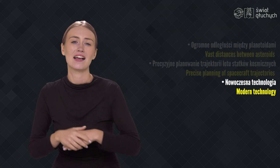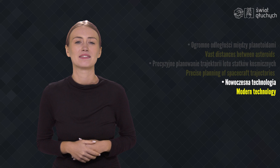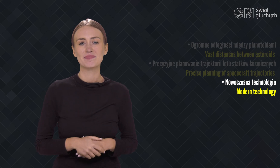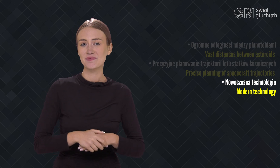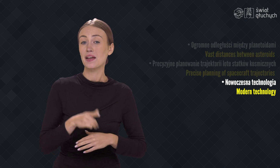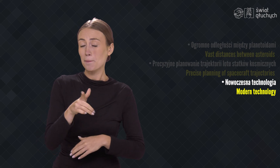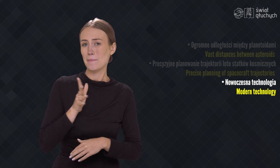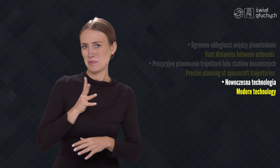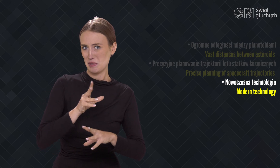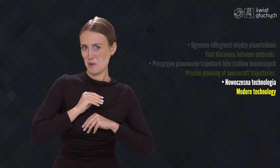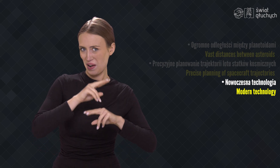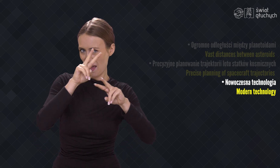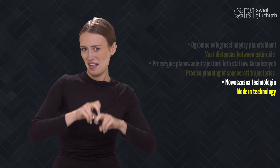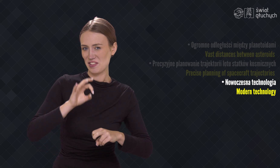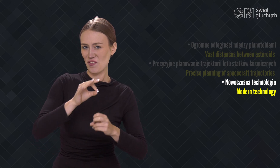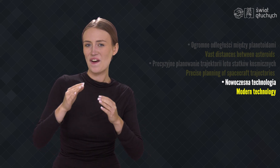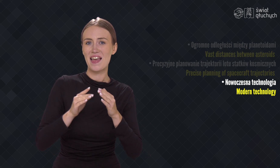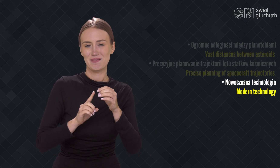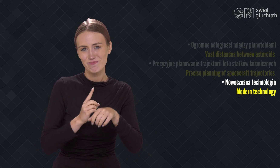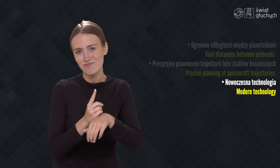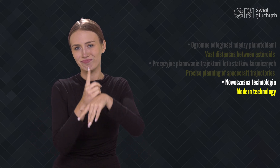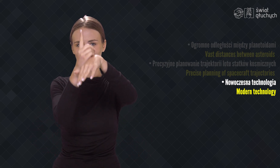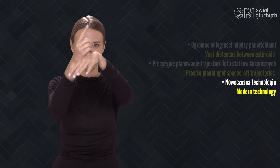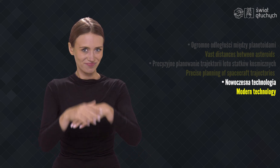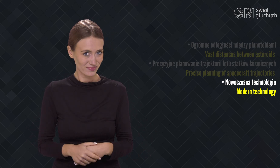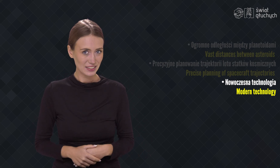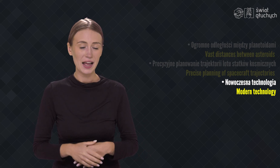which allows for safe navigation of spacecraft.